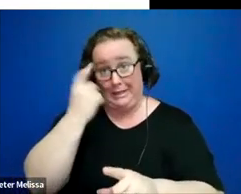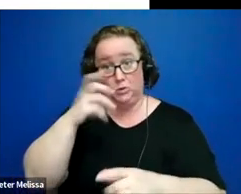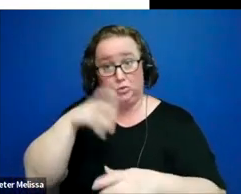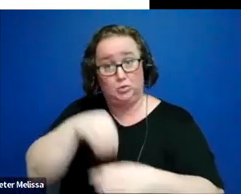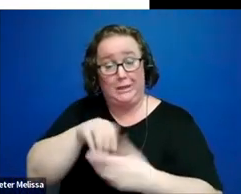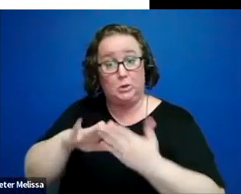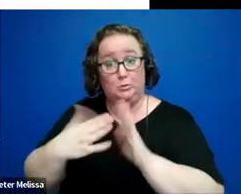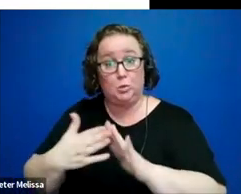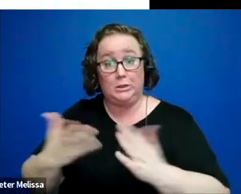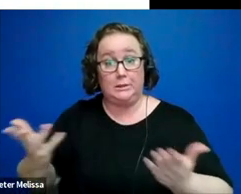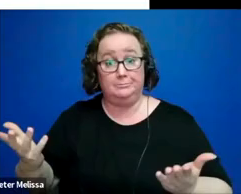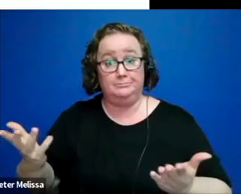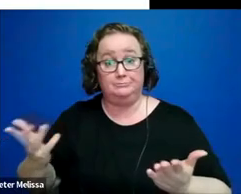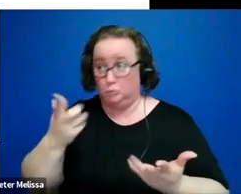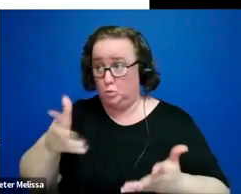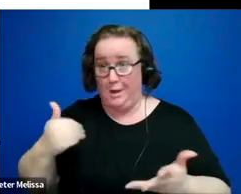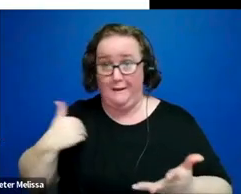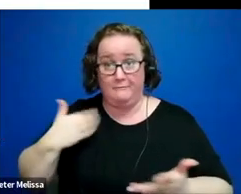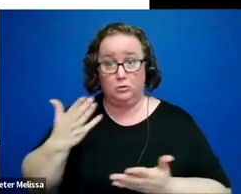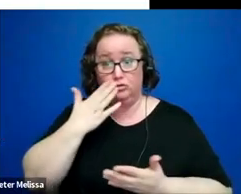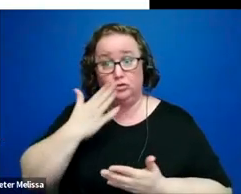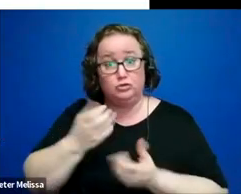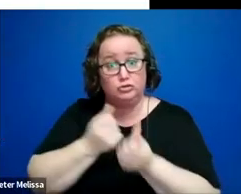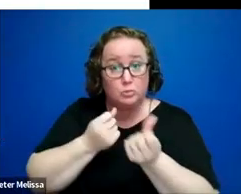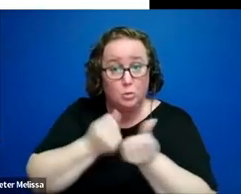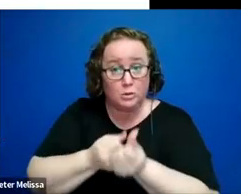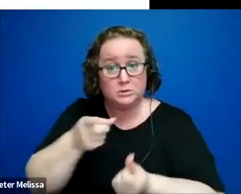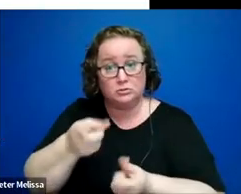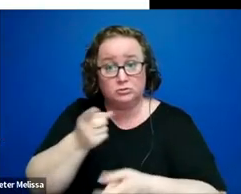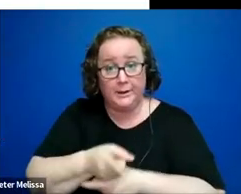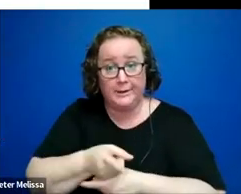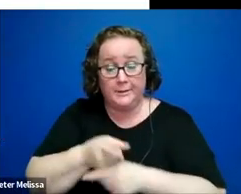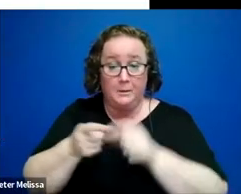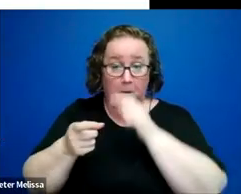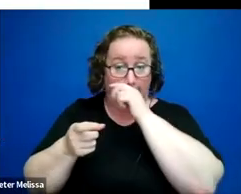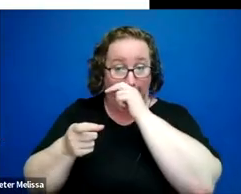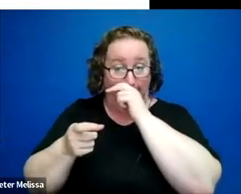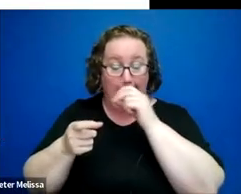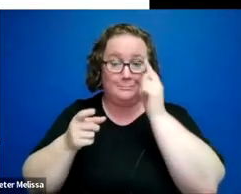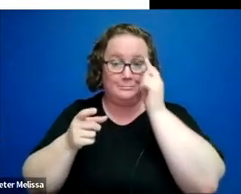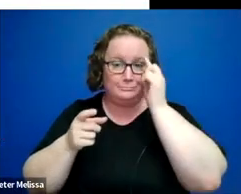having supports within the community. But, for example,